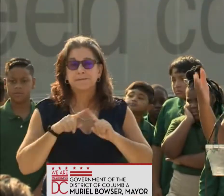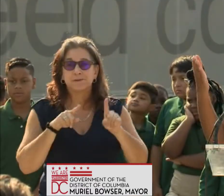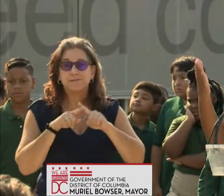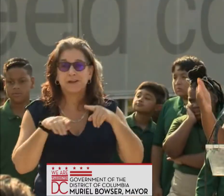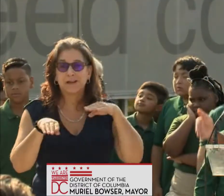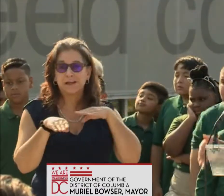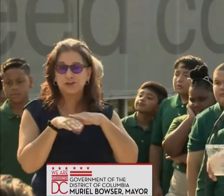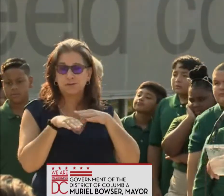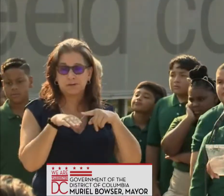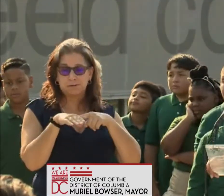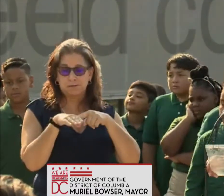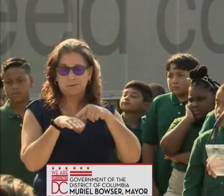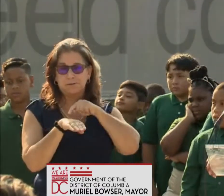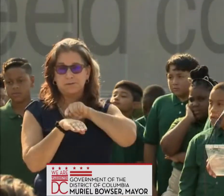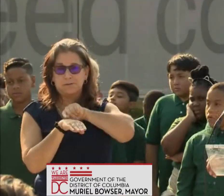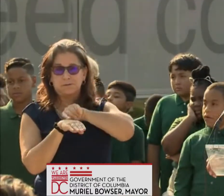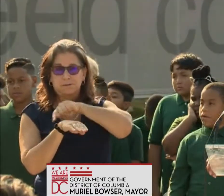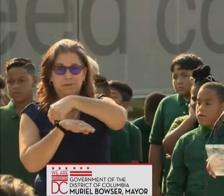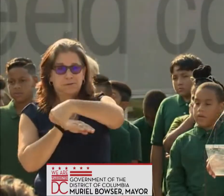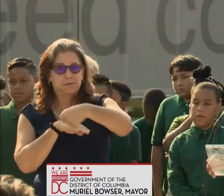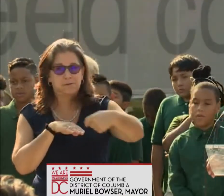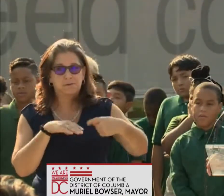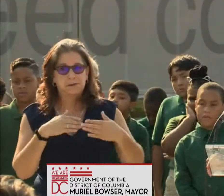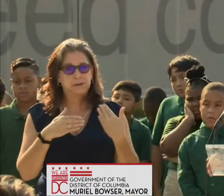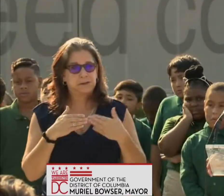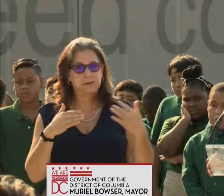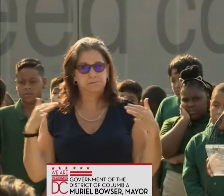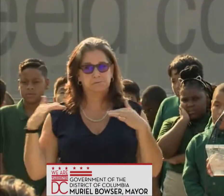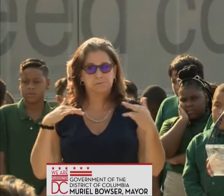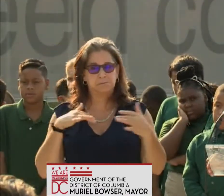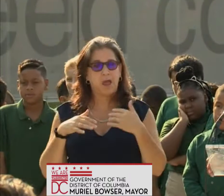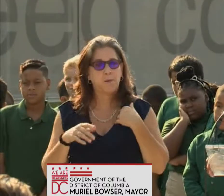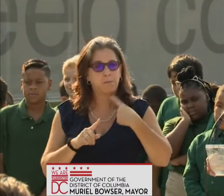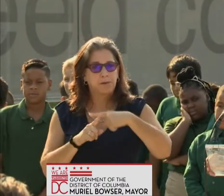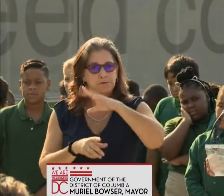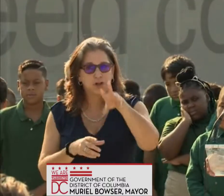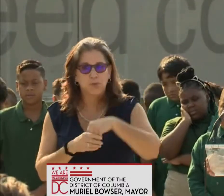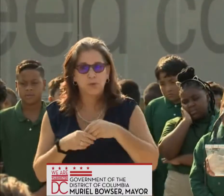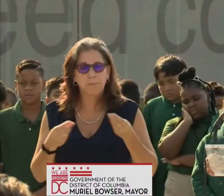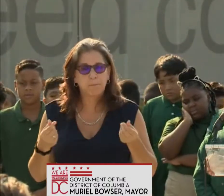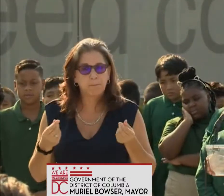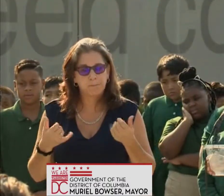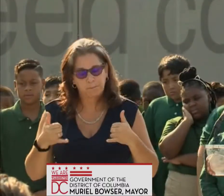as you can see conference room and office spaces it is also helping us